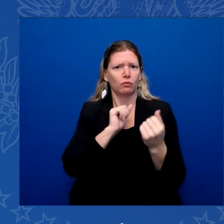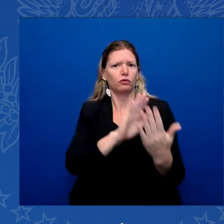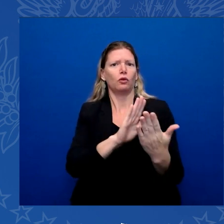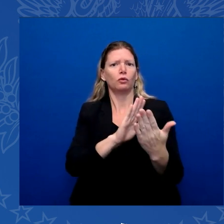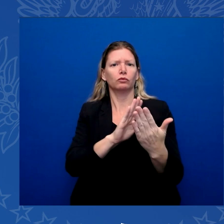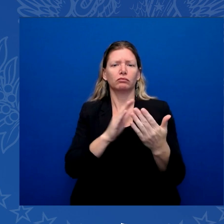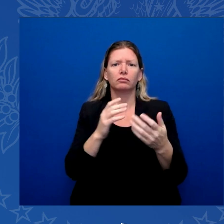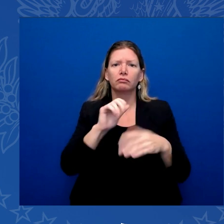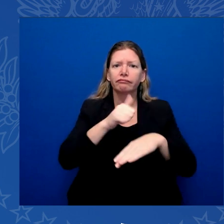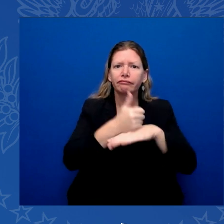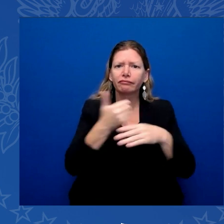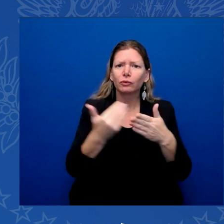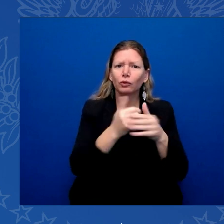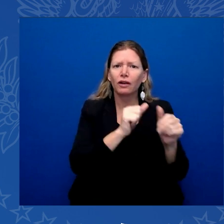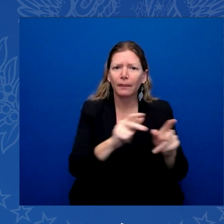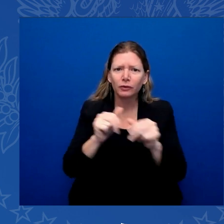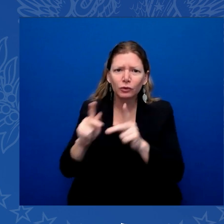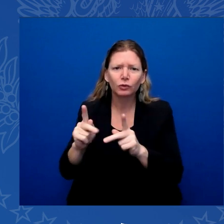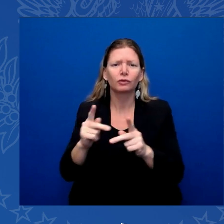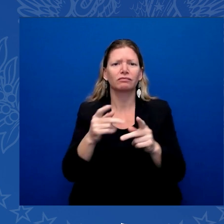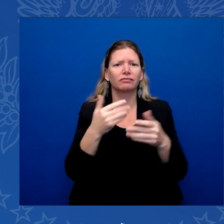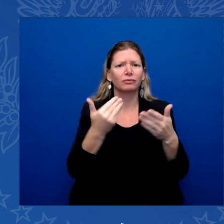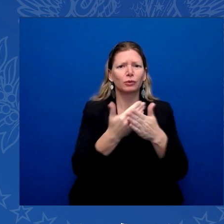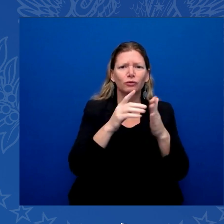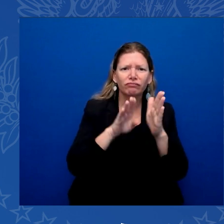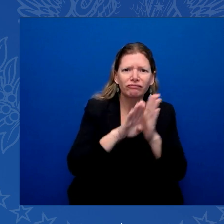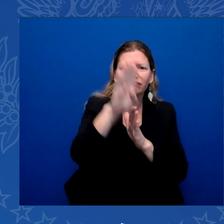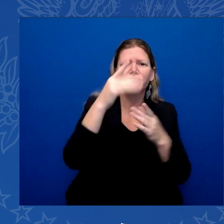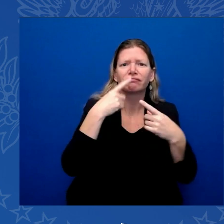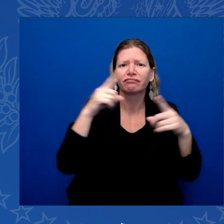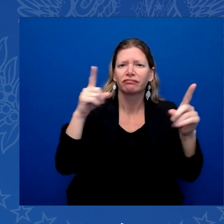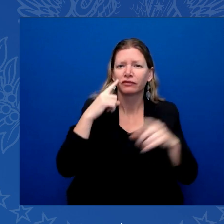Today is the launch of the new economic corridor between India and the Middle East and Europe